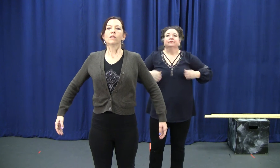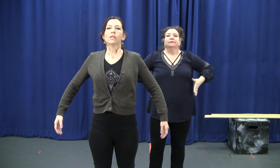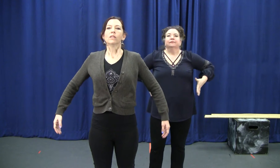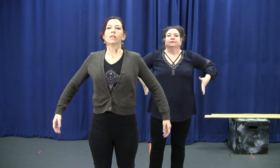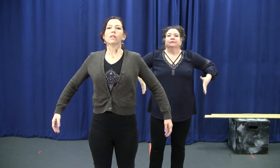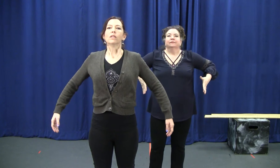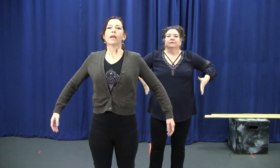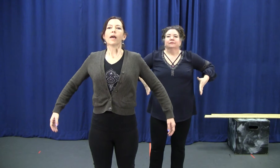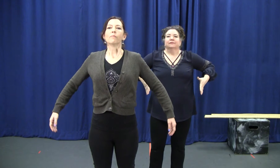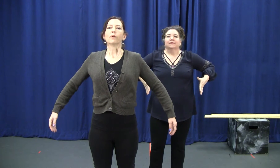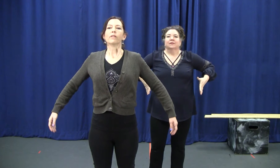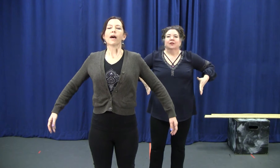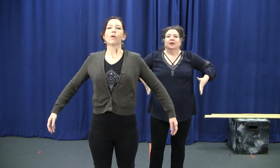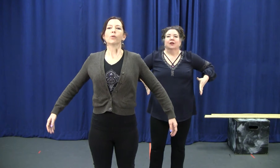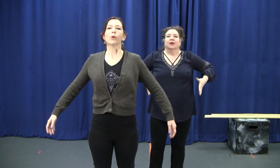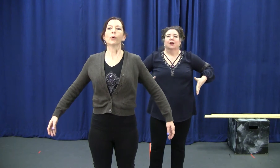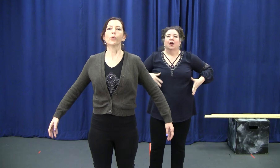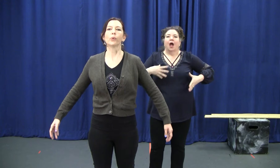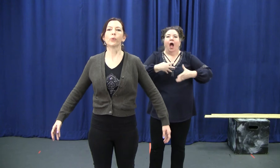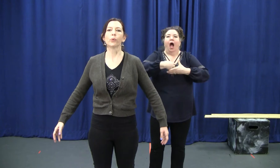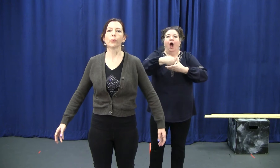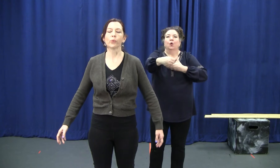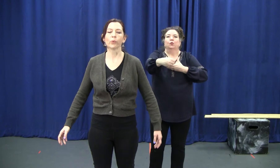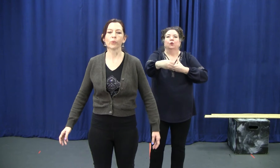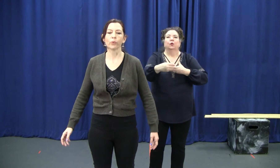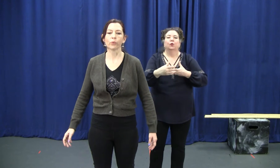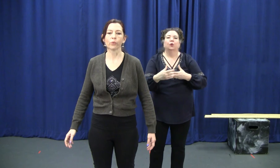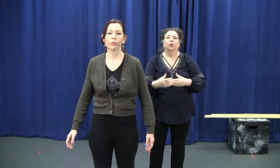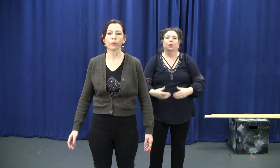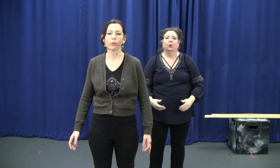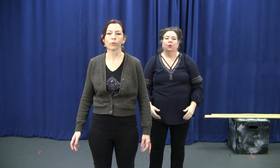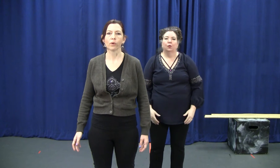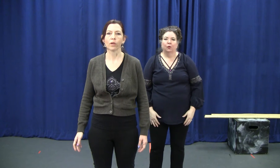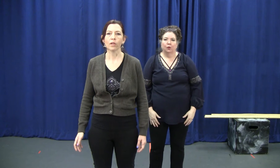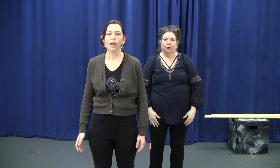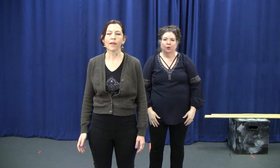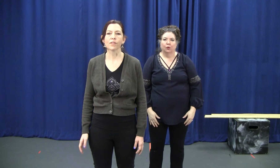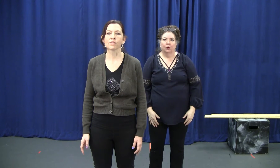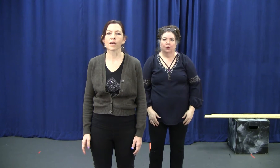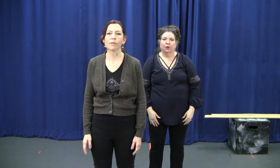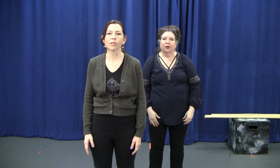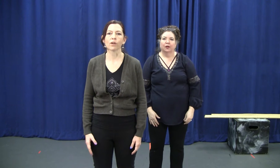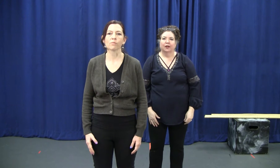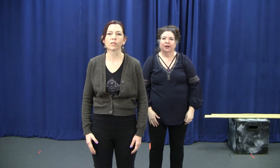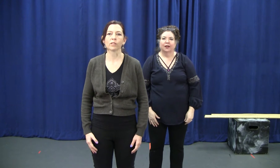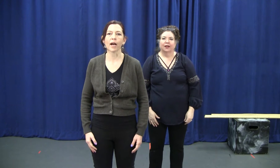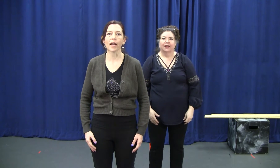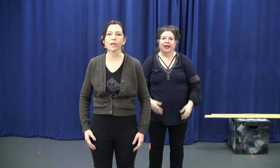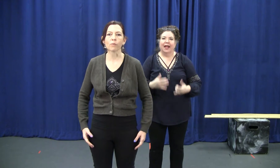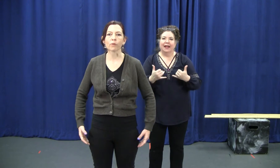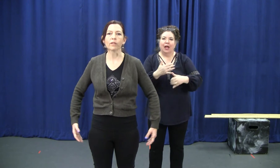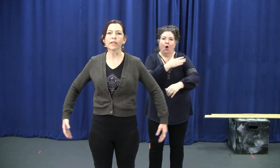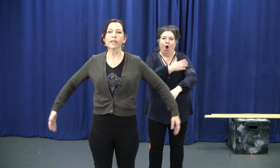and breathe out.. and this time the arms a little higher.. breathe in